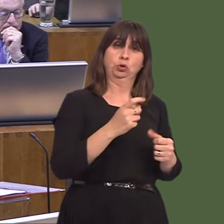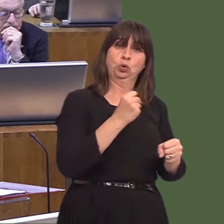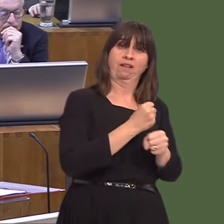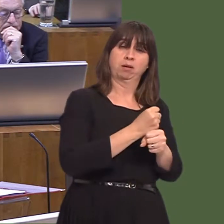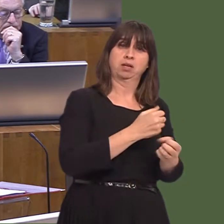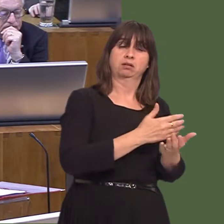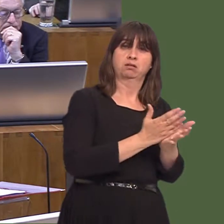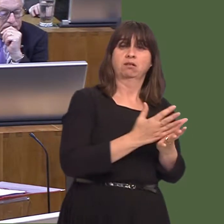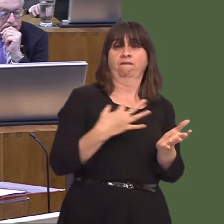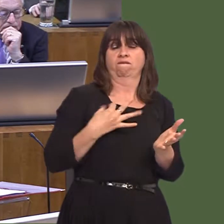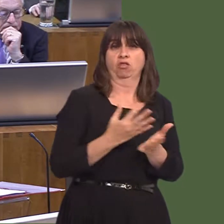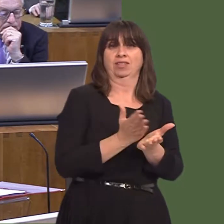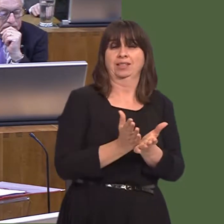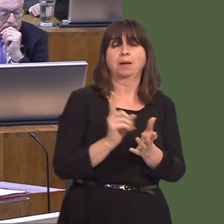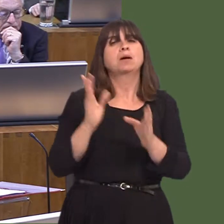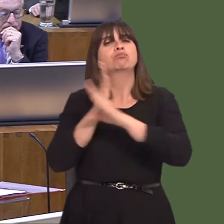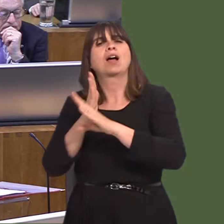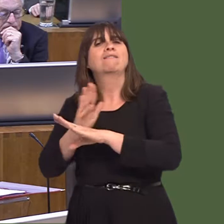sector, to an extent, but not to the private sector.